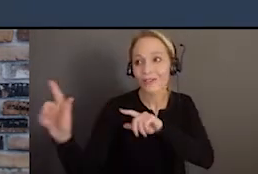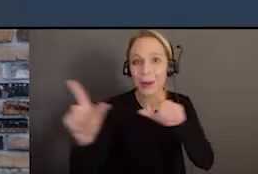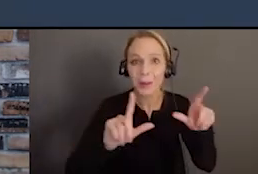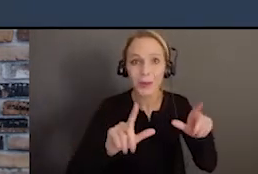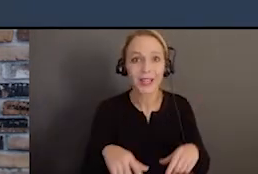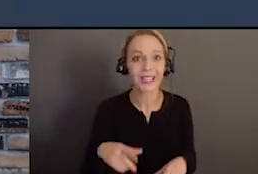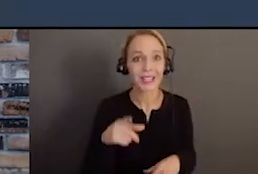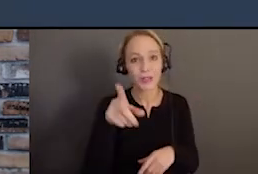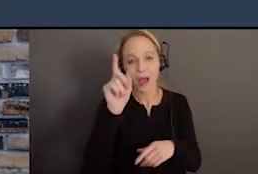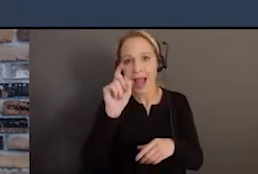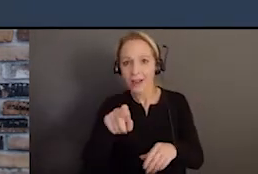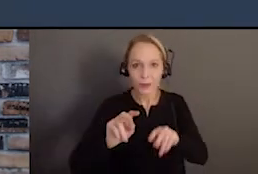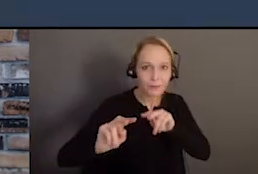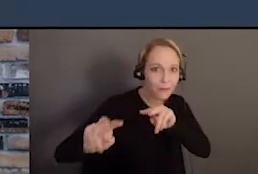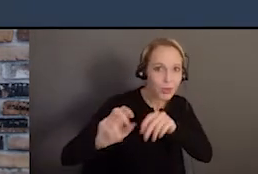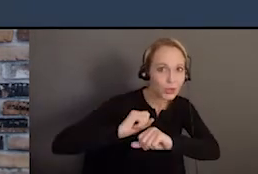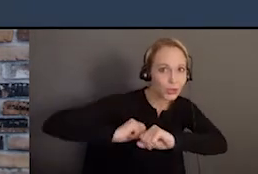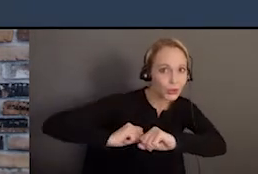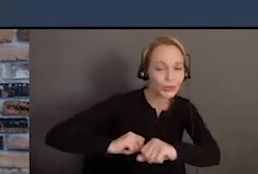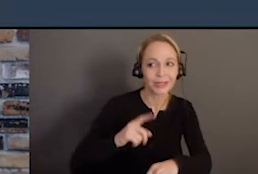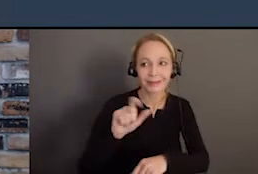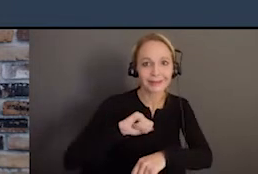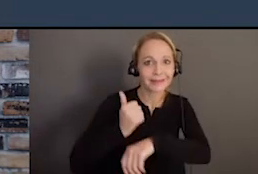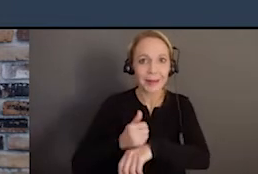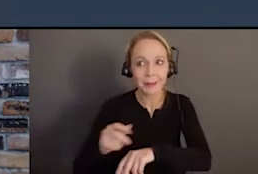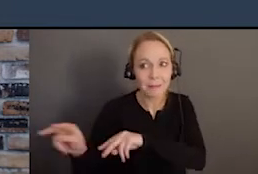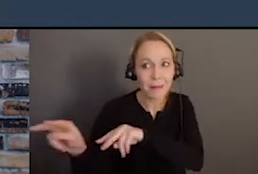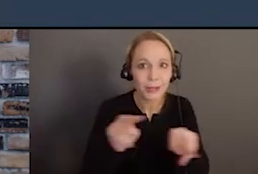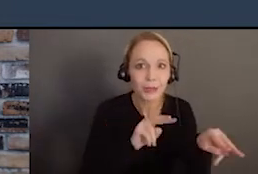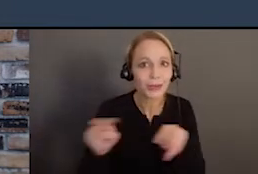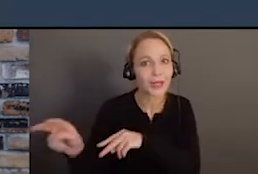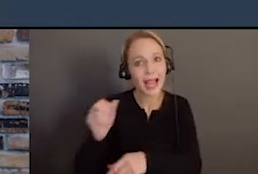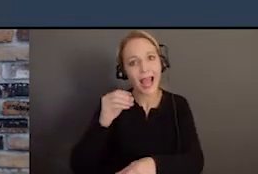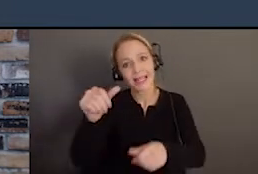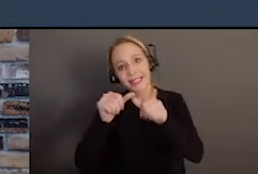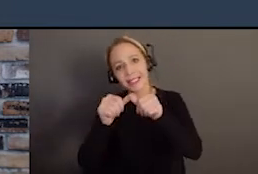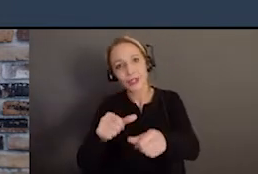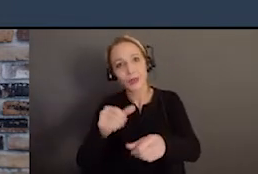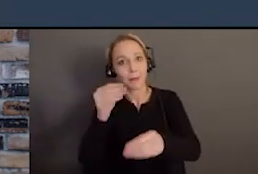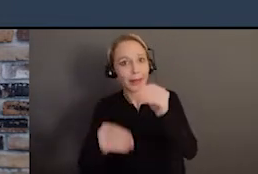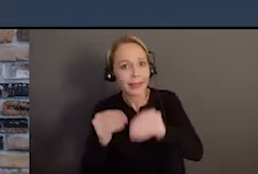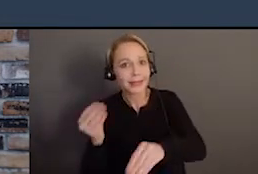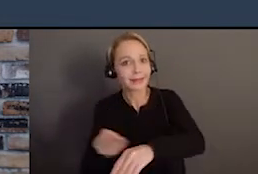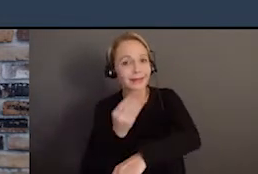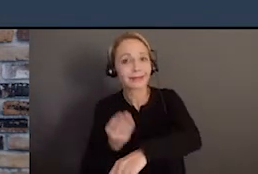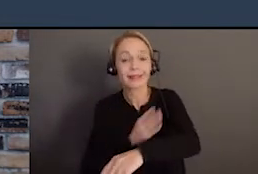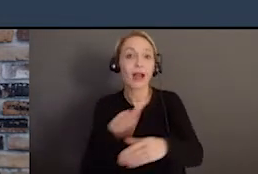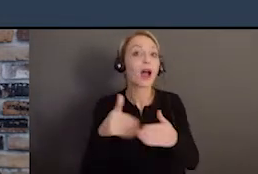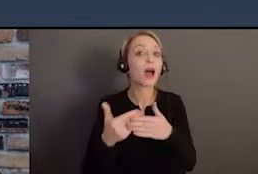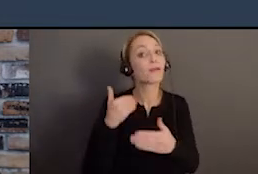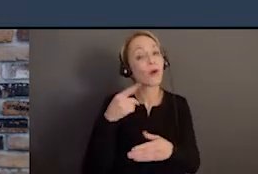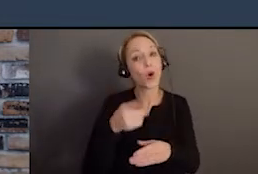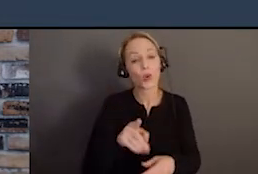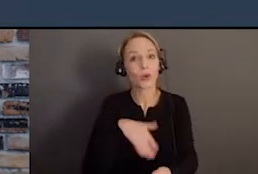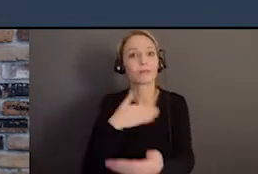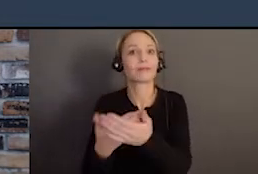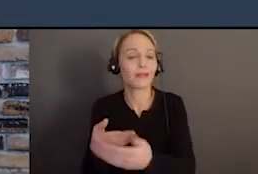SETTING UP MONITORING AND CONTINUING MAINTENANCE. ALL BEFORE YOU HIT PRODUCTION.